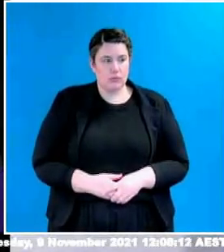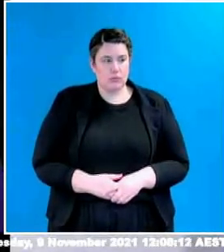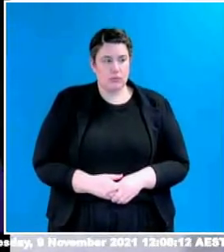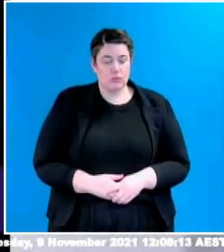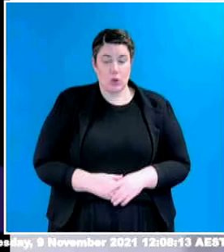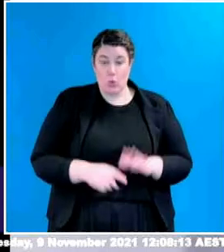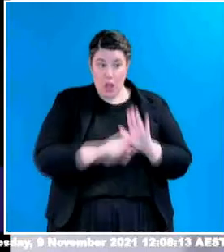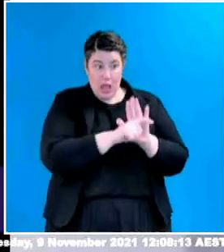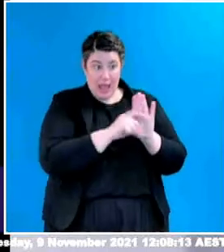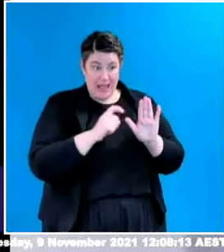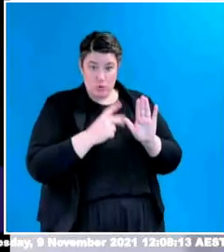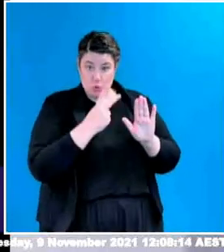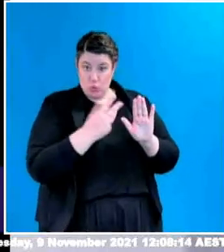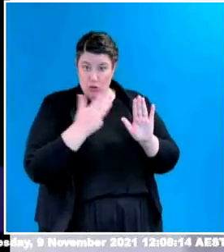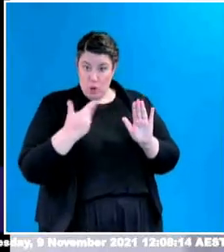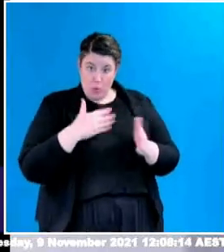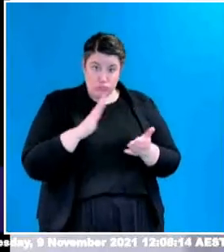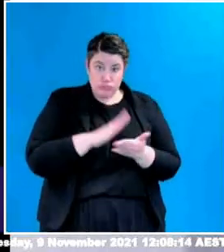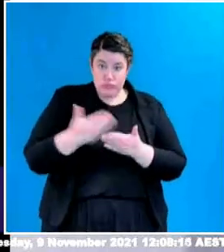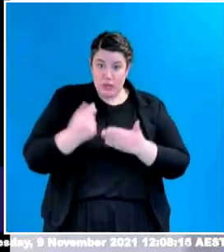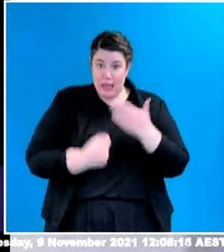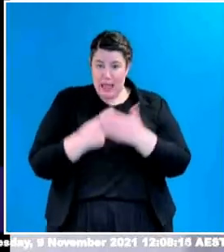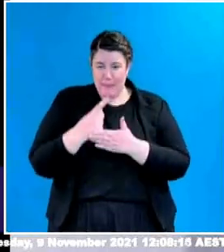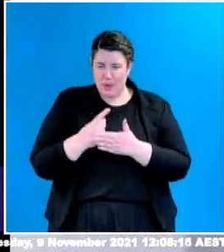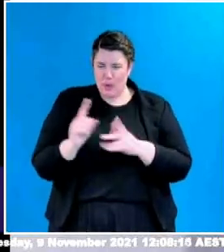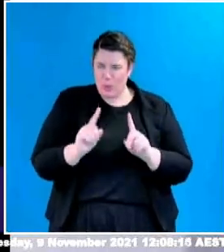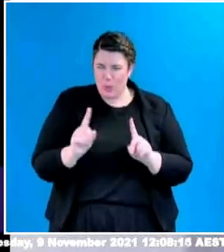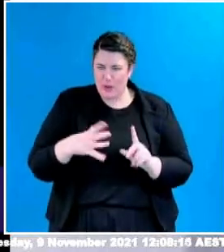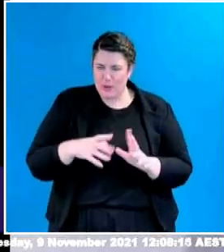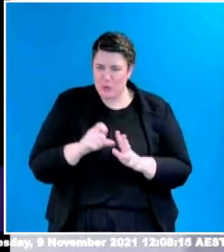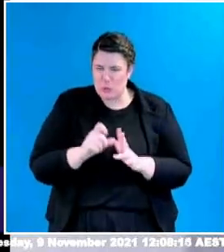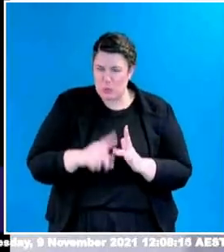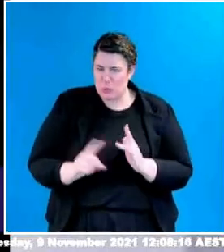for disability leaders? Quite a bit.